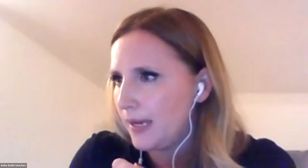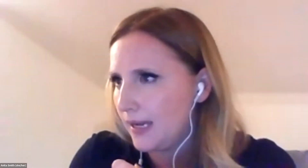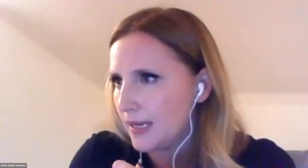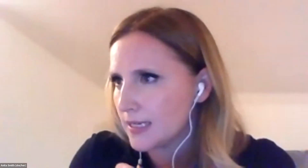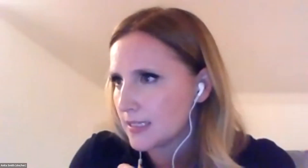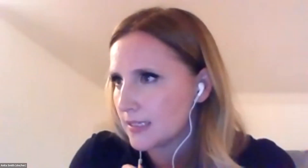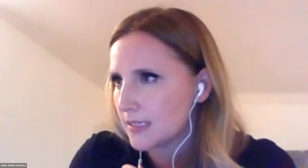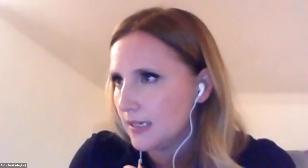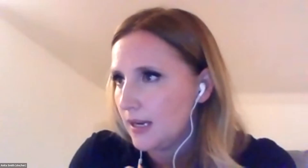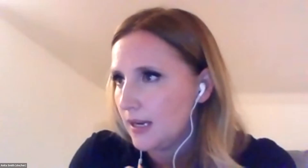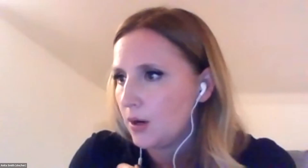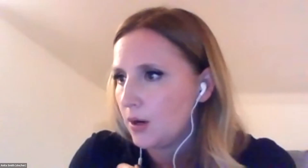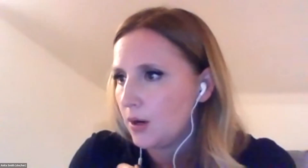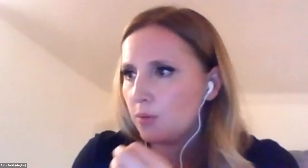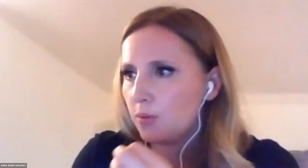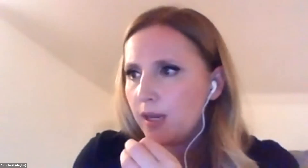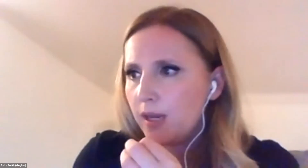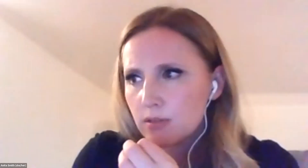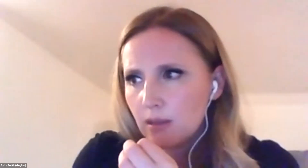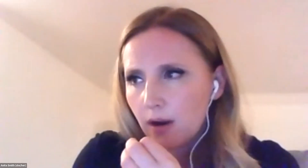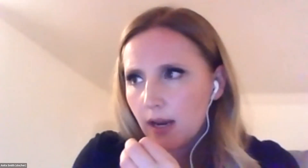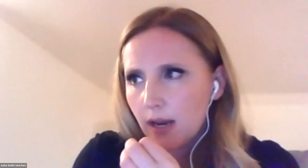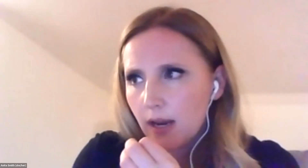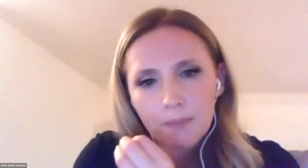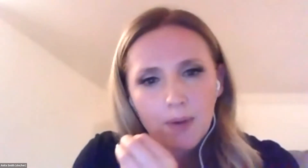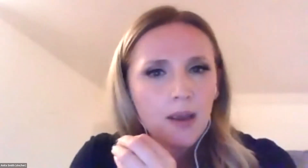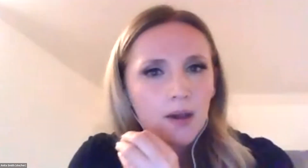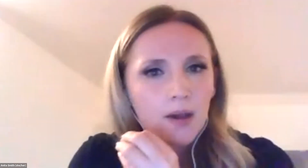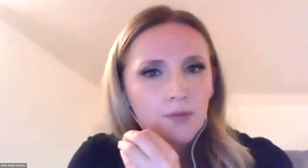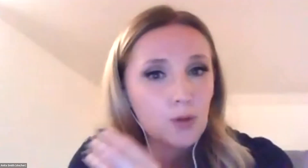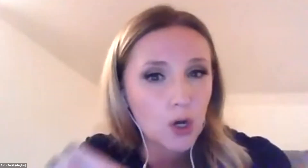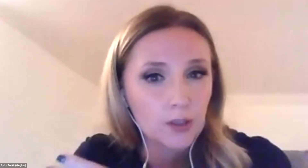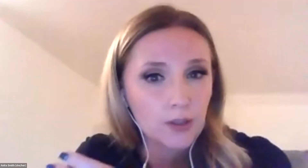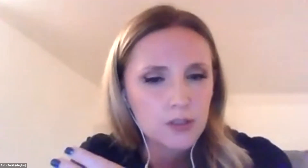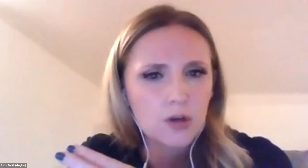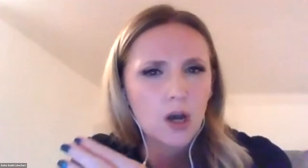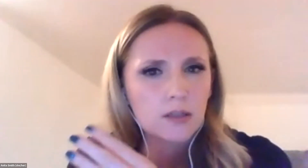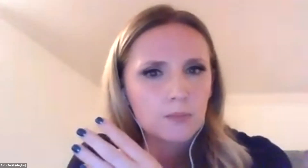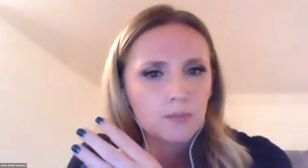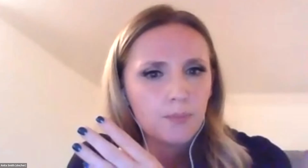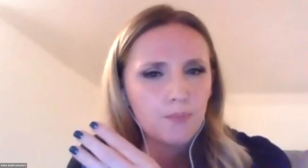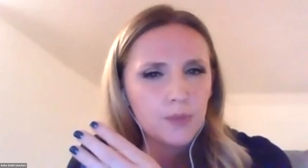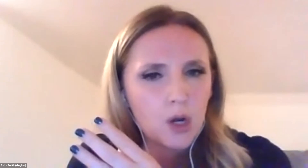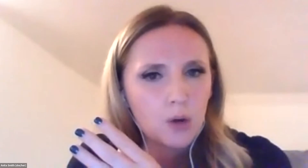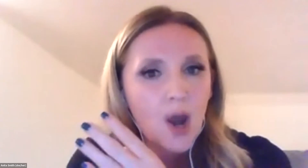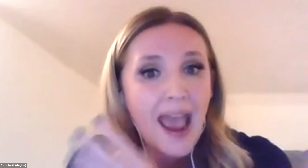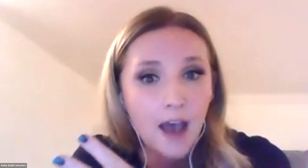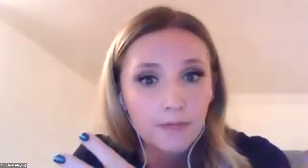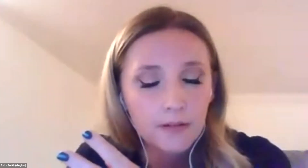But we are reducing the price by a few dollars, not half.